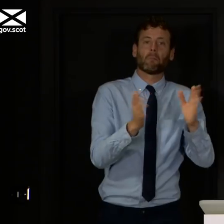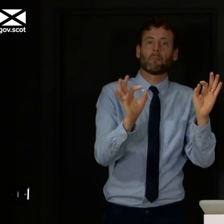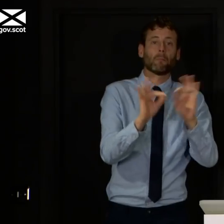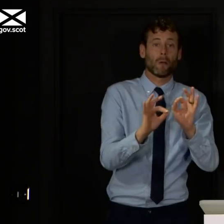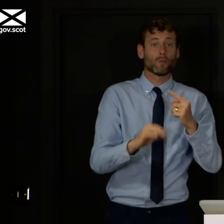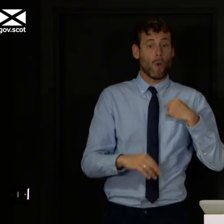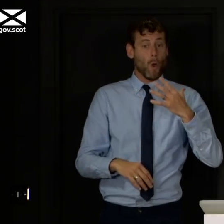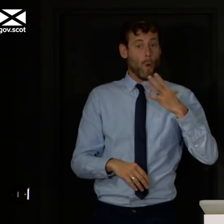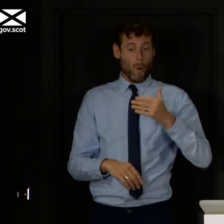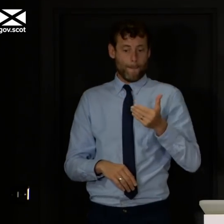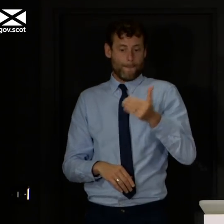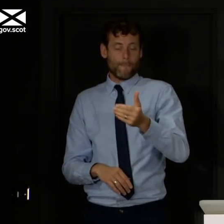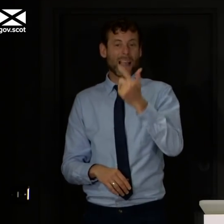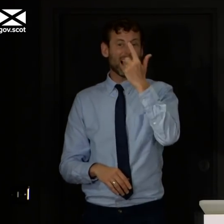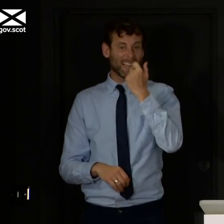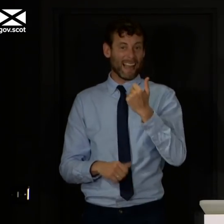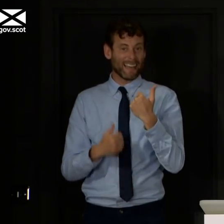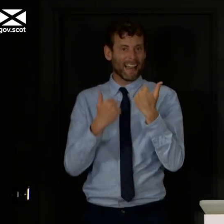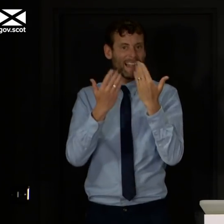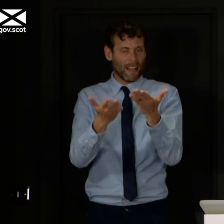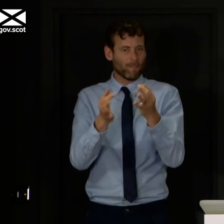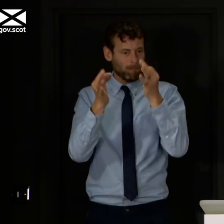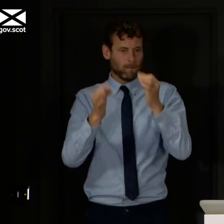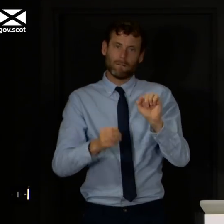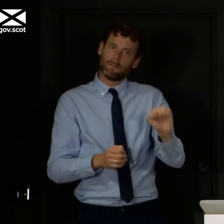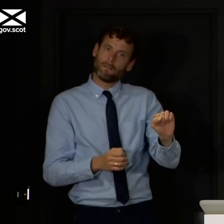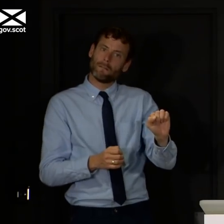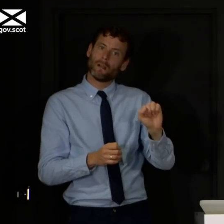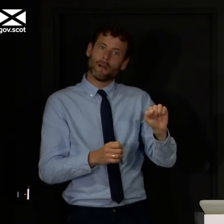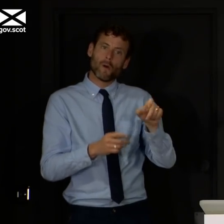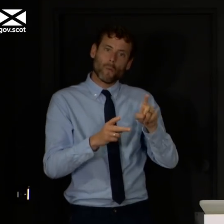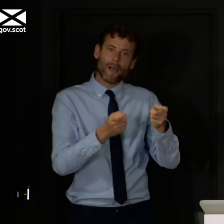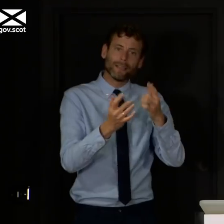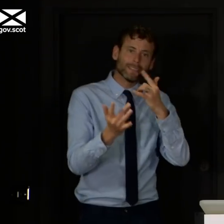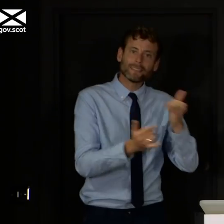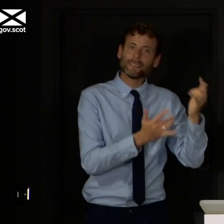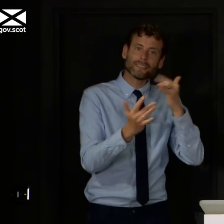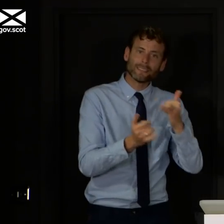to publish that daily alongside the information we currently publish about test results coming